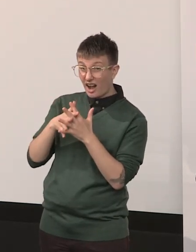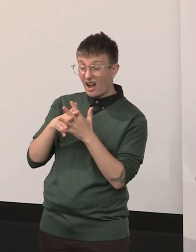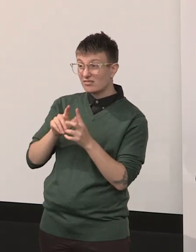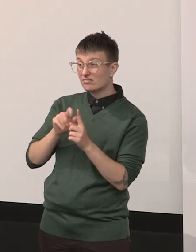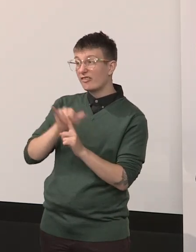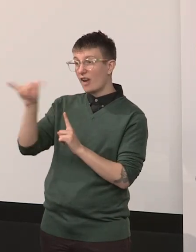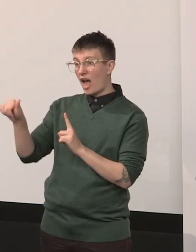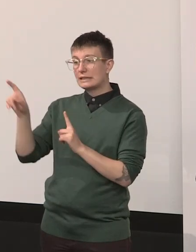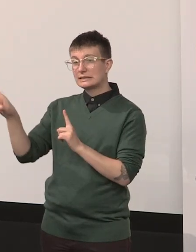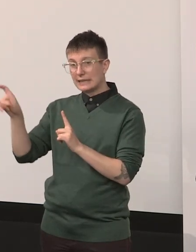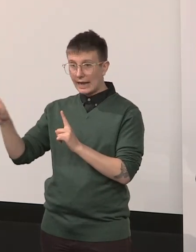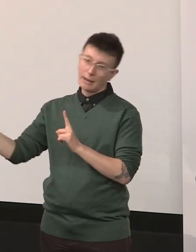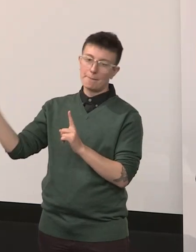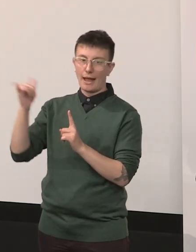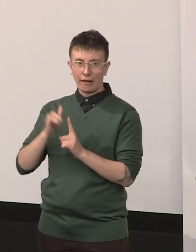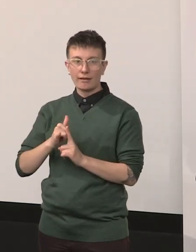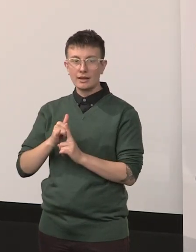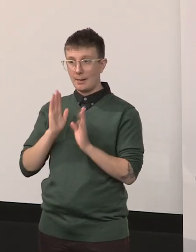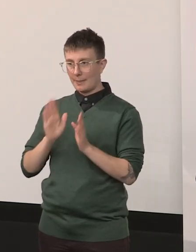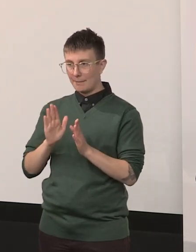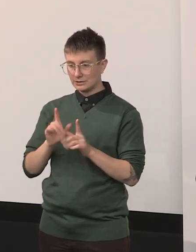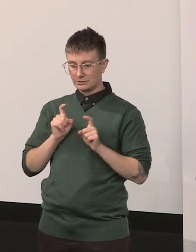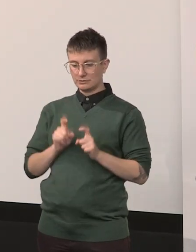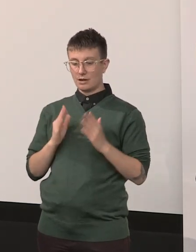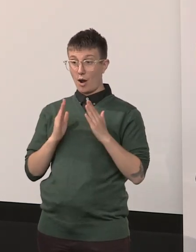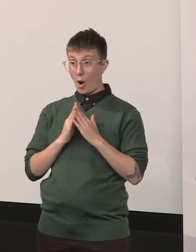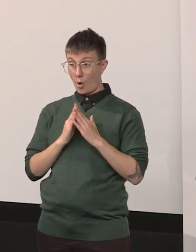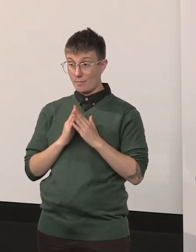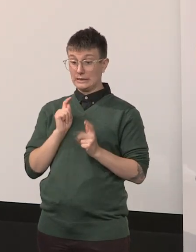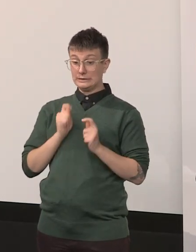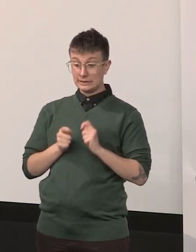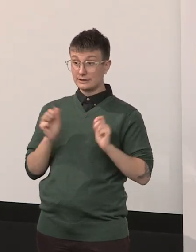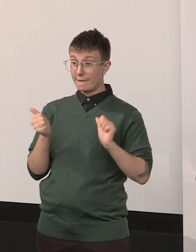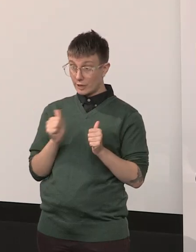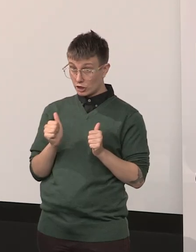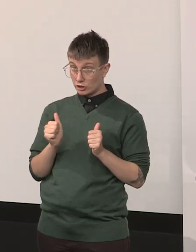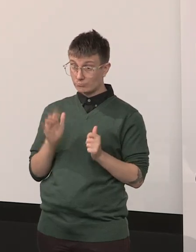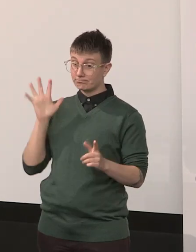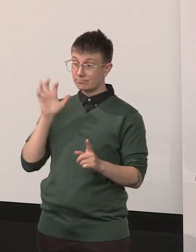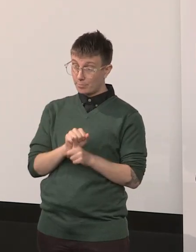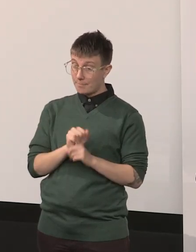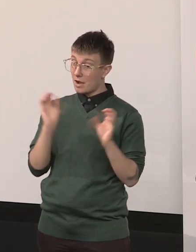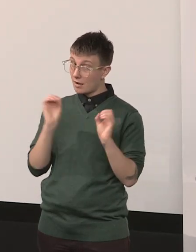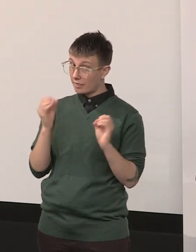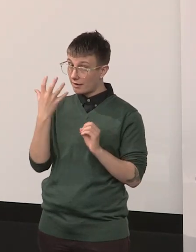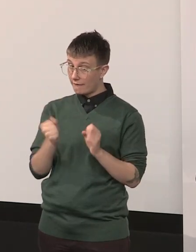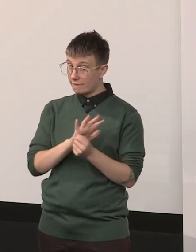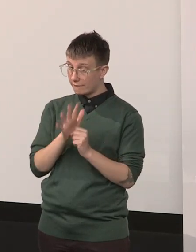flying to the USA and doing a layover and coming back, so they're required to self-isolate at home and